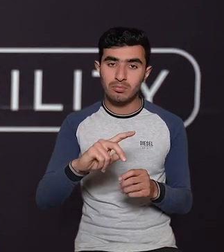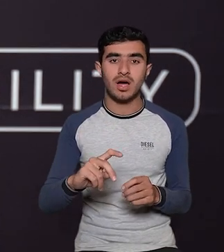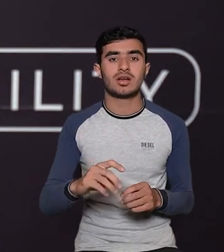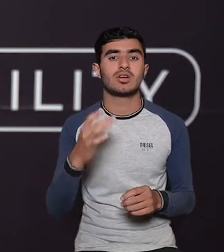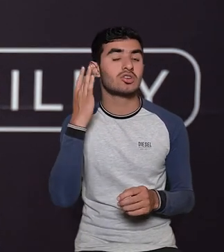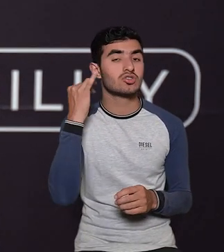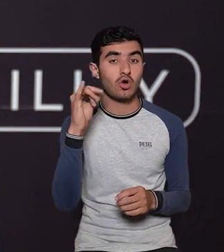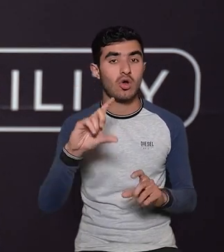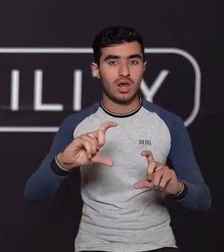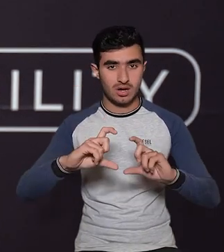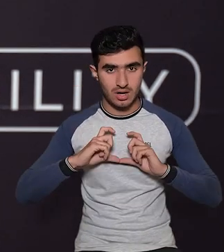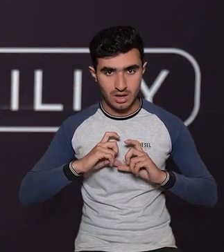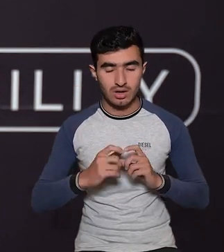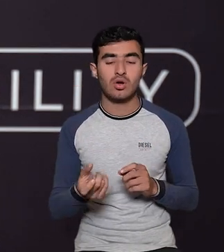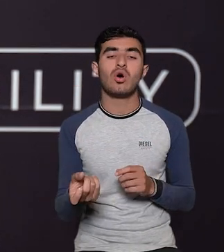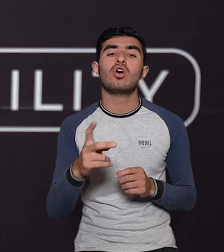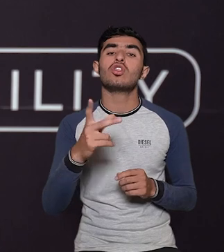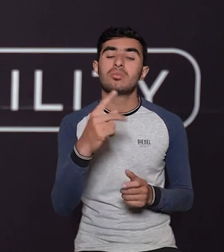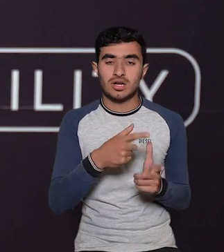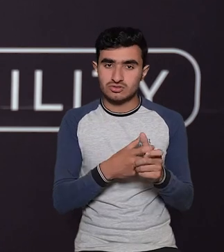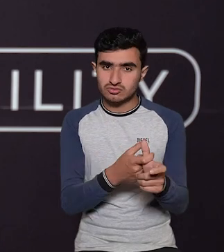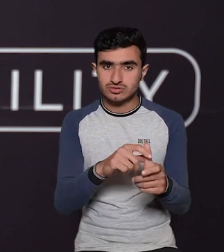I got the gold color in cross-country.